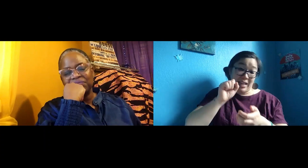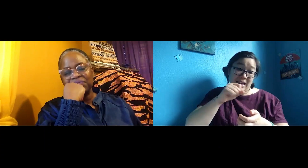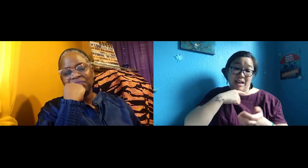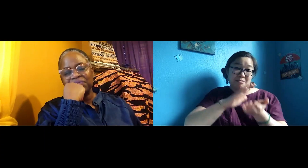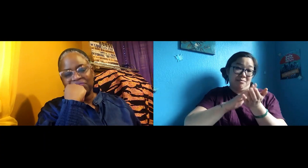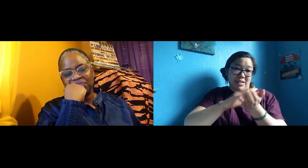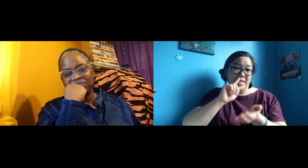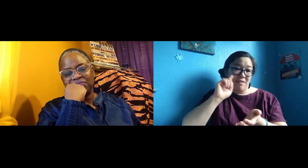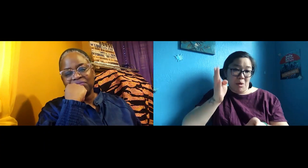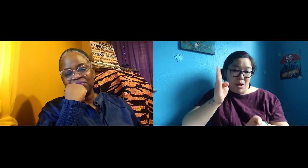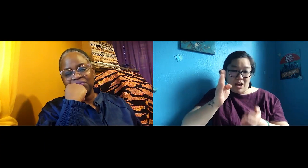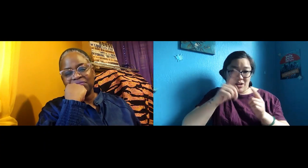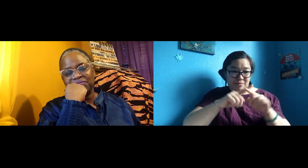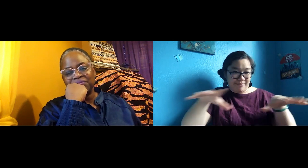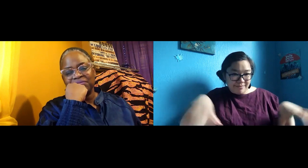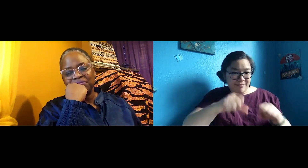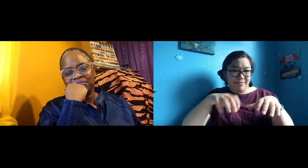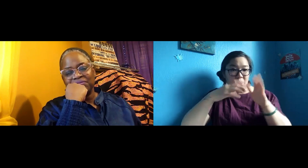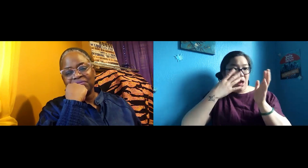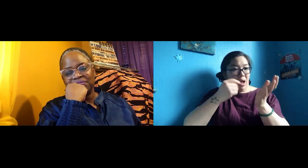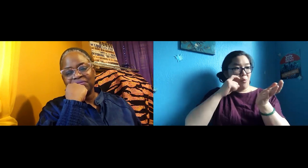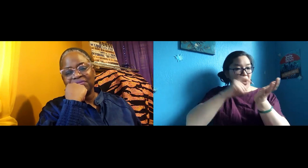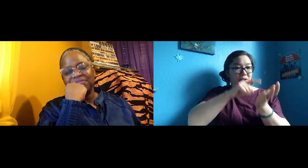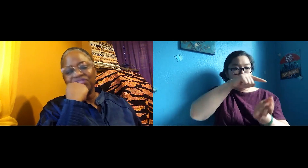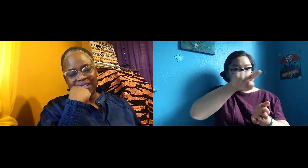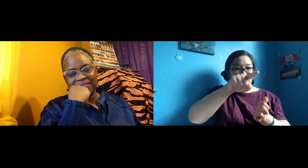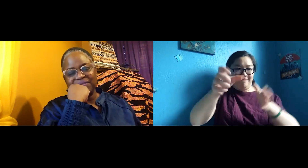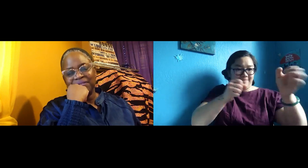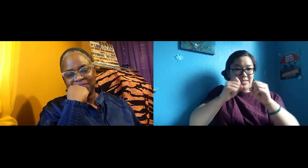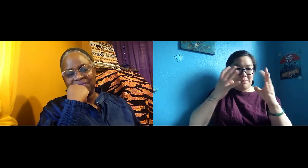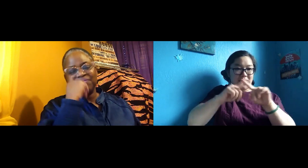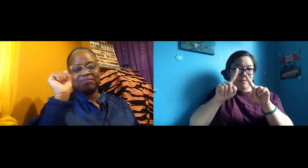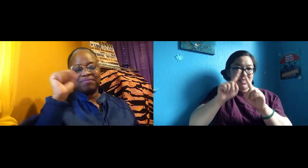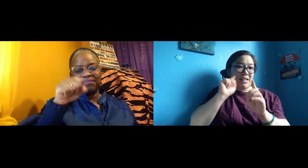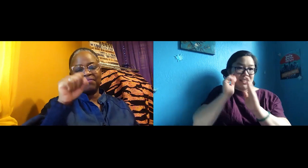Yes, and I'd like to applaud Deaf Broadway for the production that they did this year,